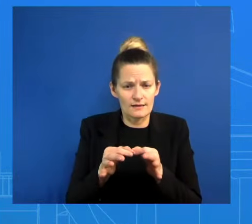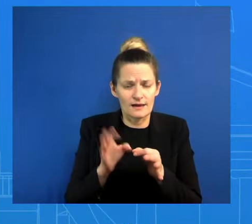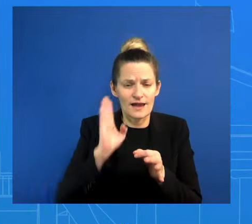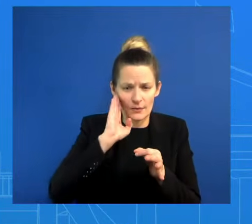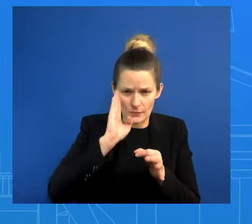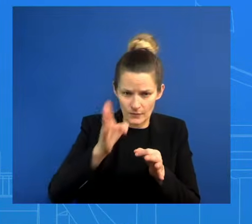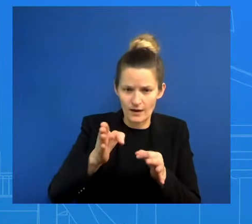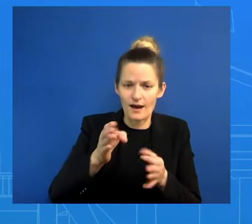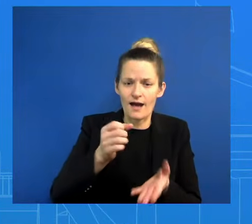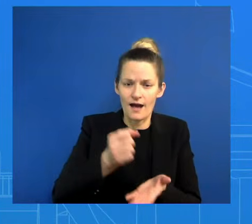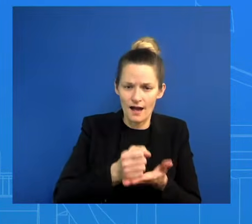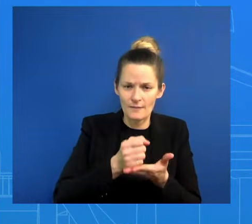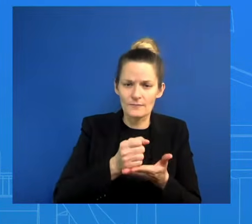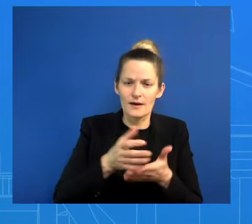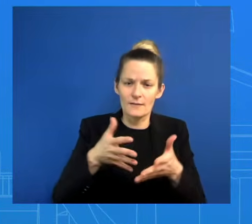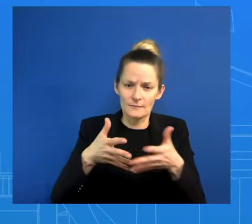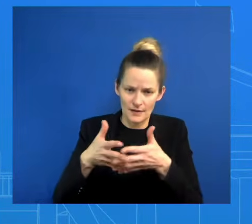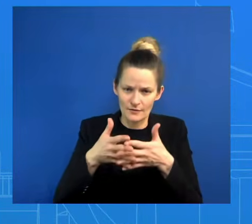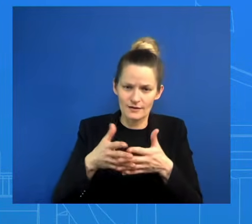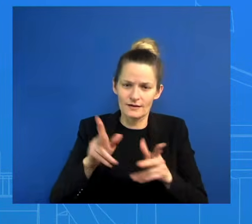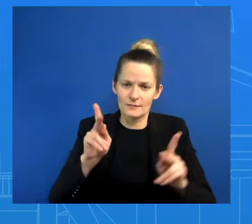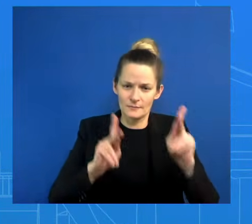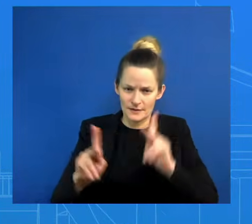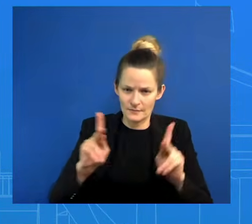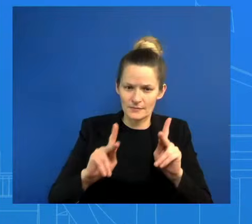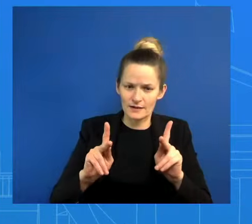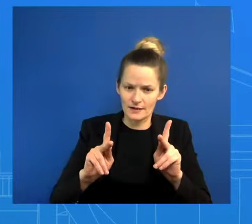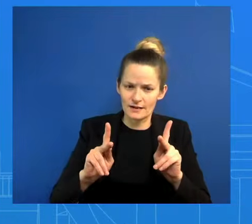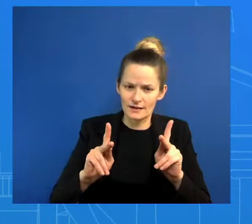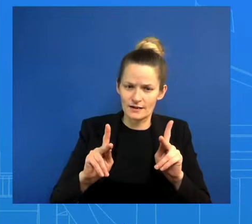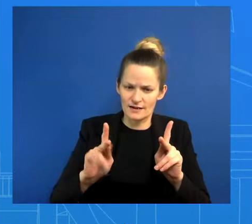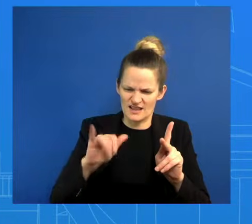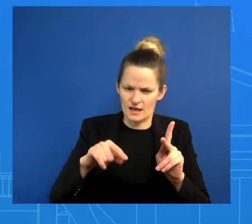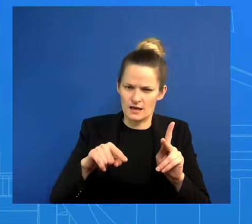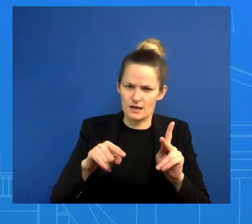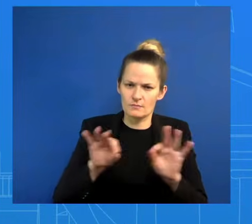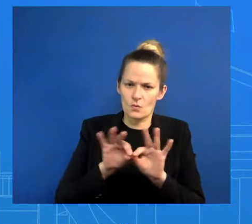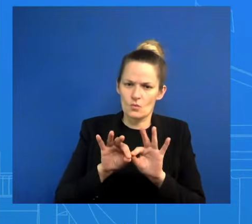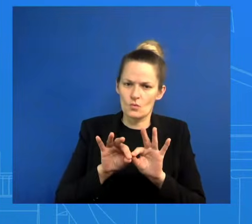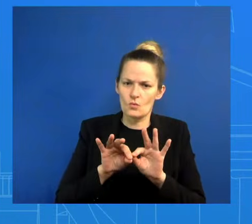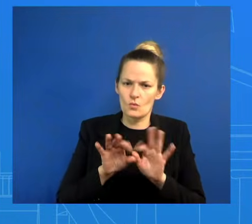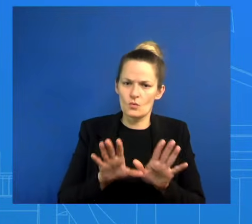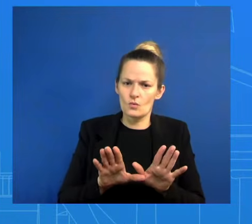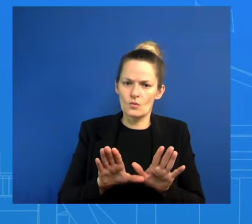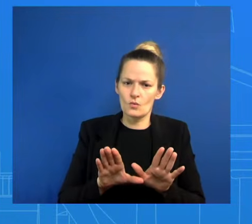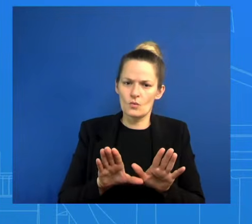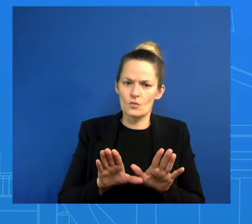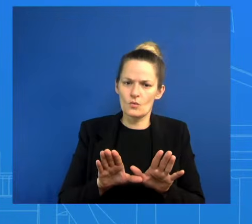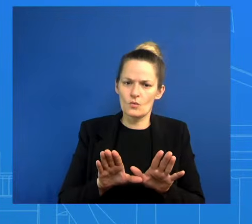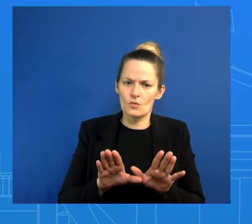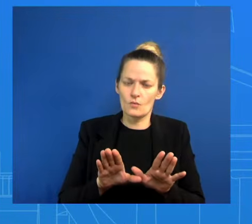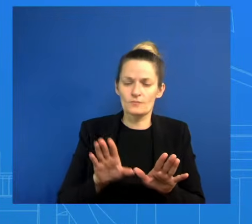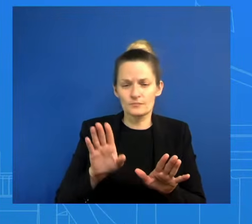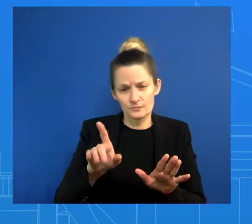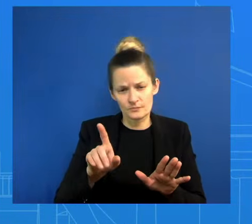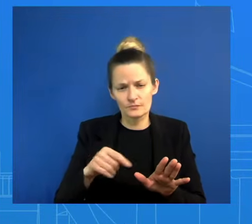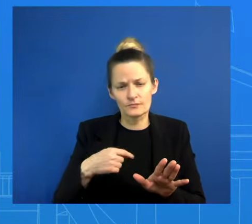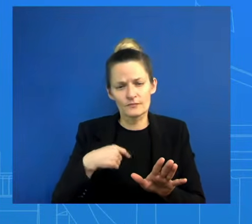and that matters. And, you know -- you know, I have to say, Ed, you -- and just going back to the past several months as well --